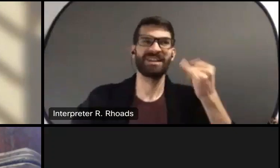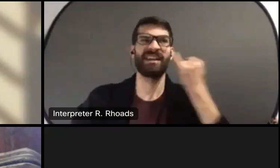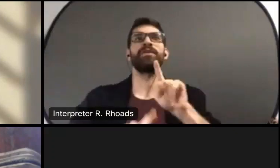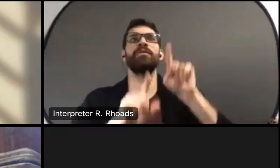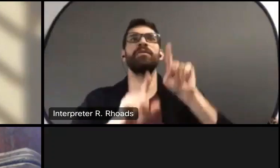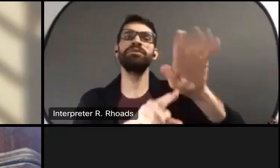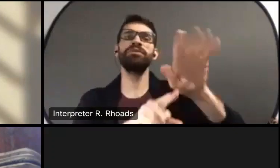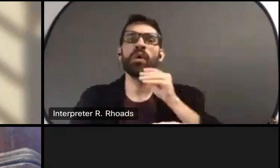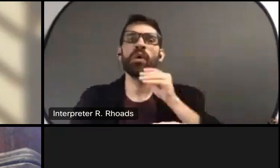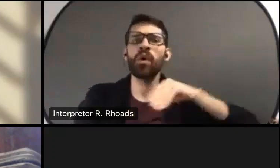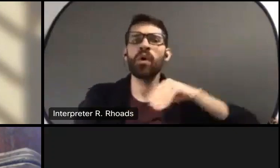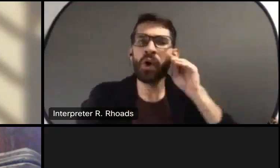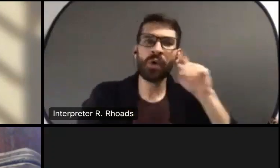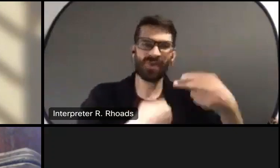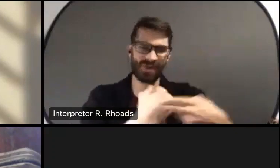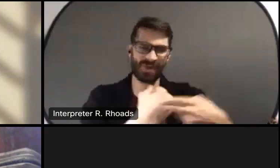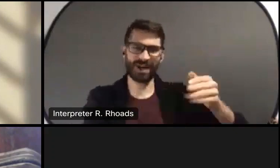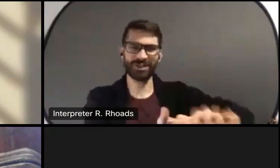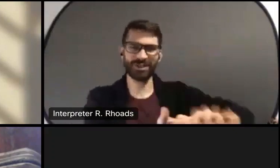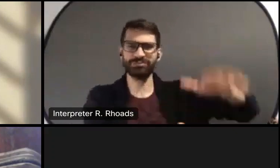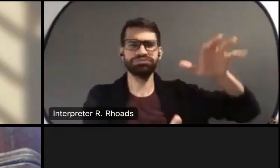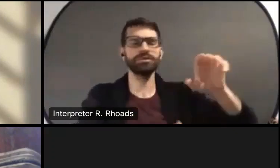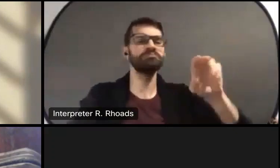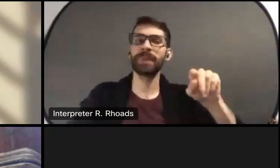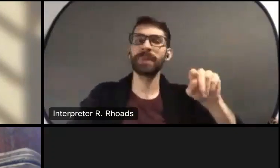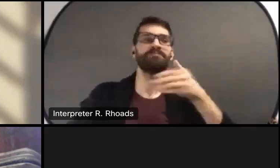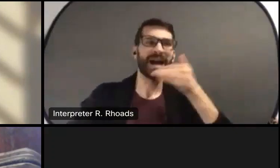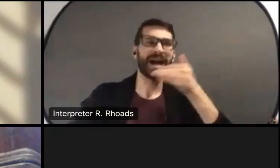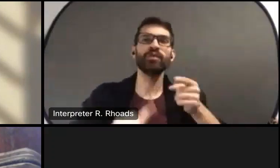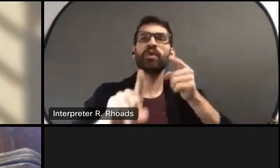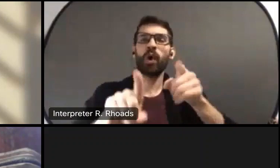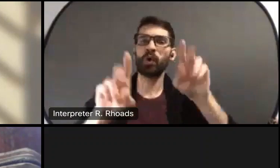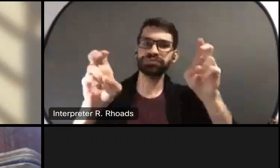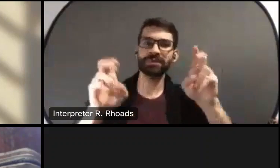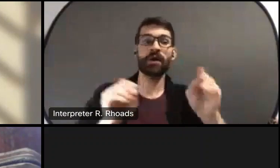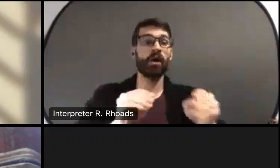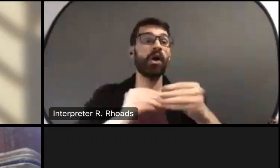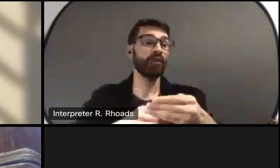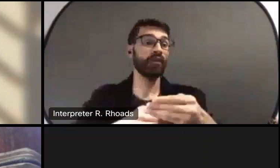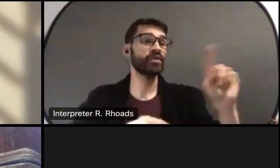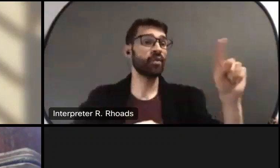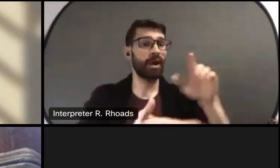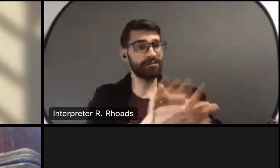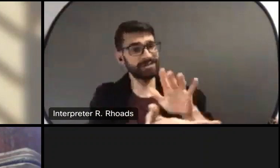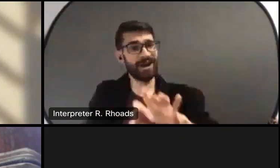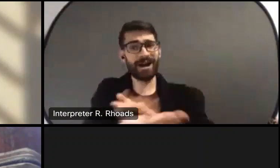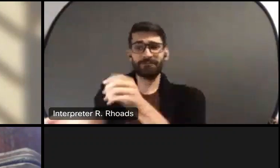meet the constituent at the office to review the documents so the documents are in a place where